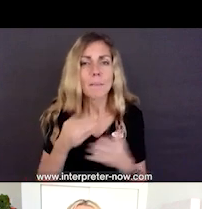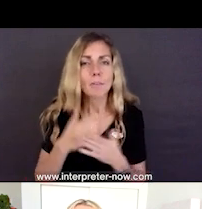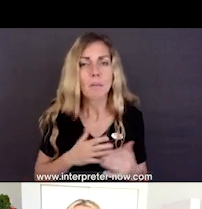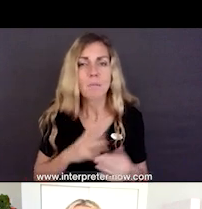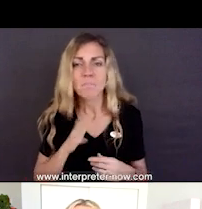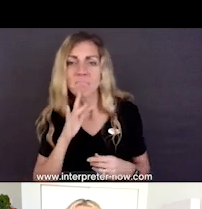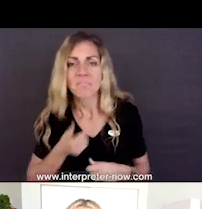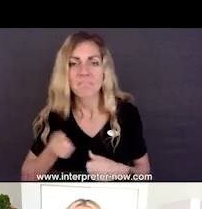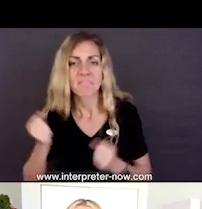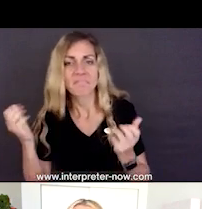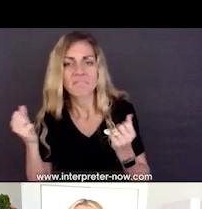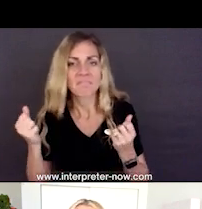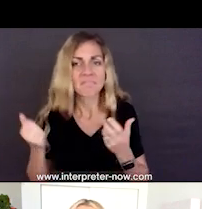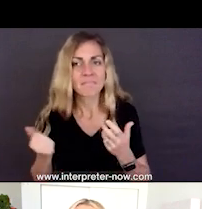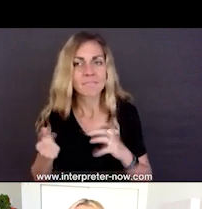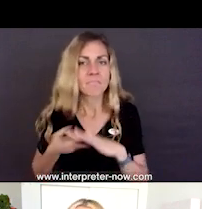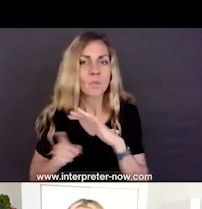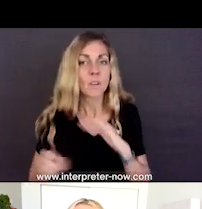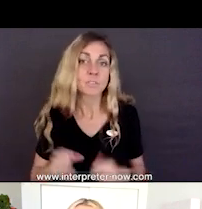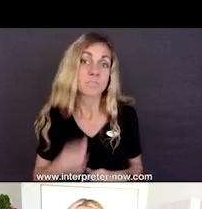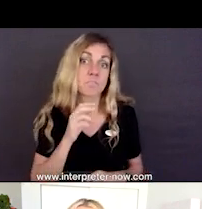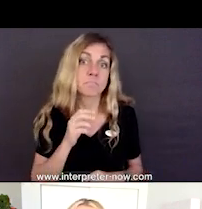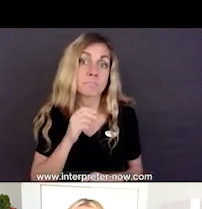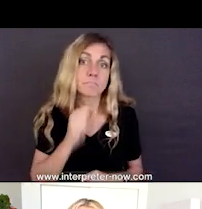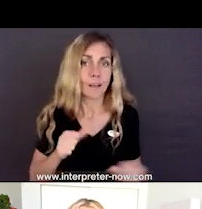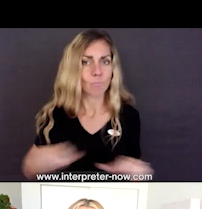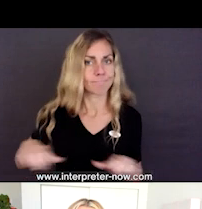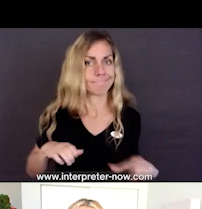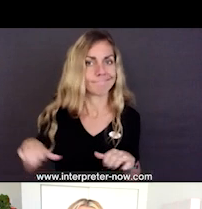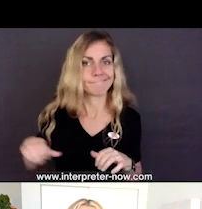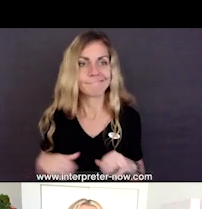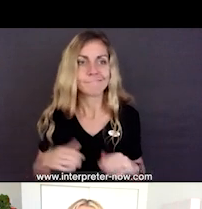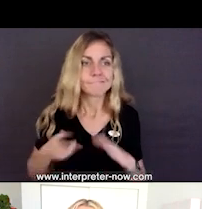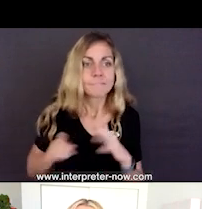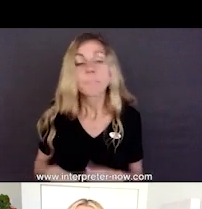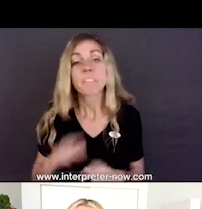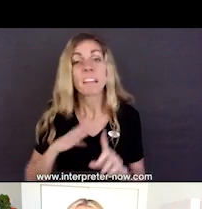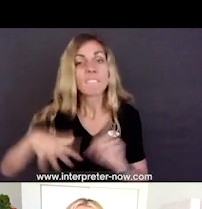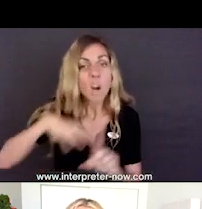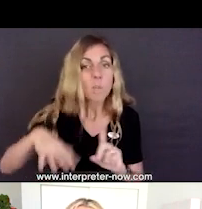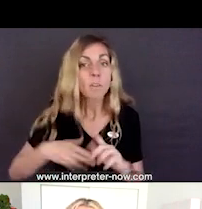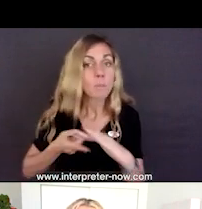some nonverbal microaggressions, some environmental microaggressions. We talked about calling each other in.